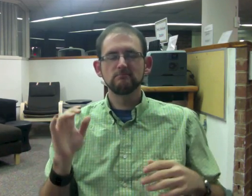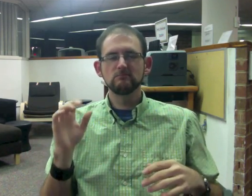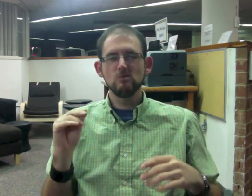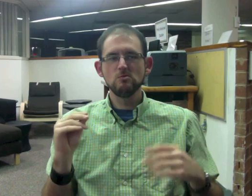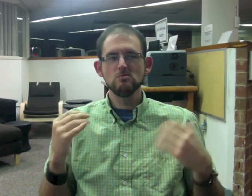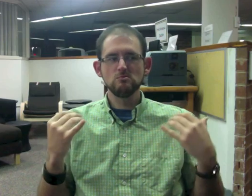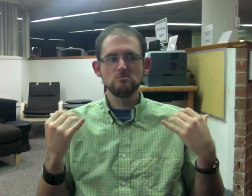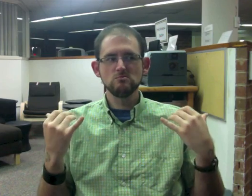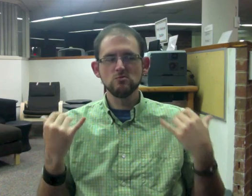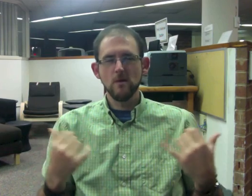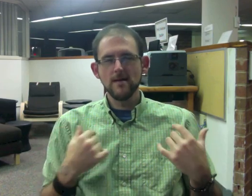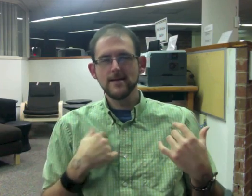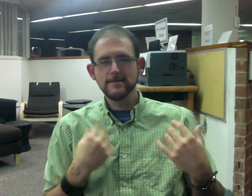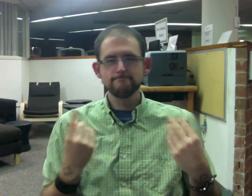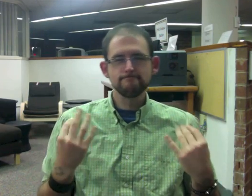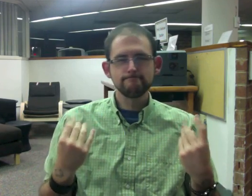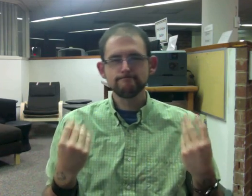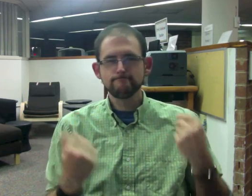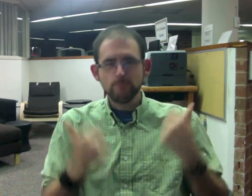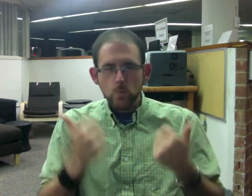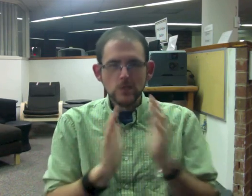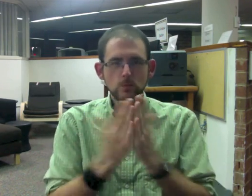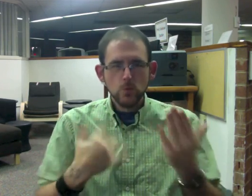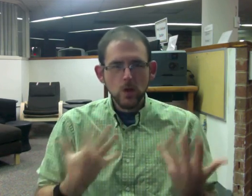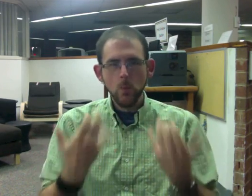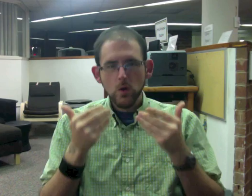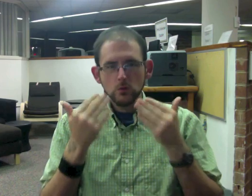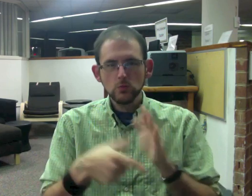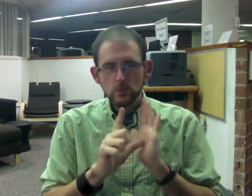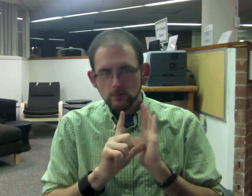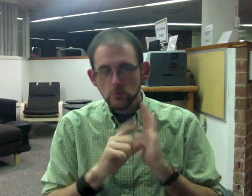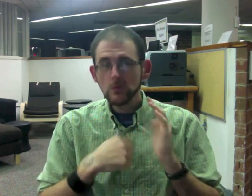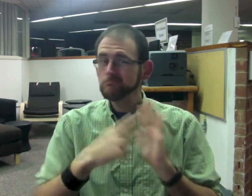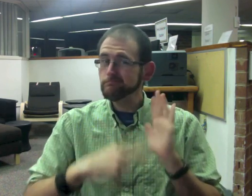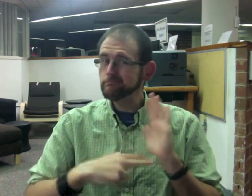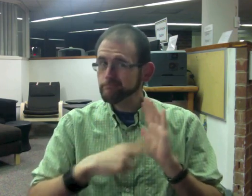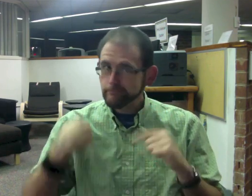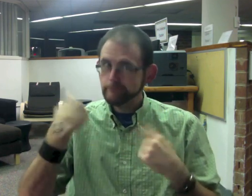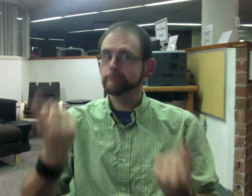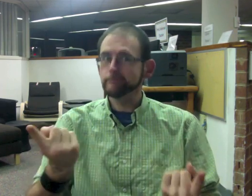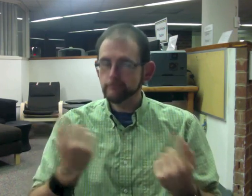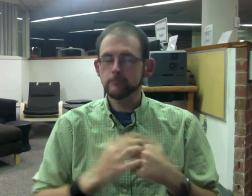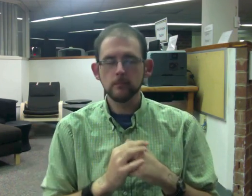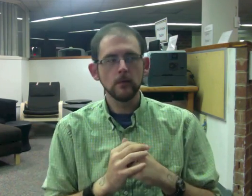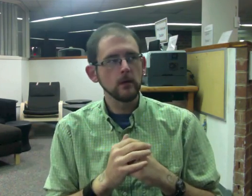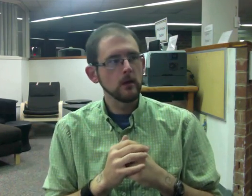So ... today, I was thinking about what to review. I've been reading a bunch!